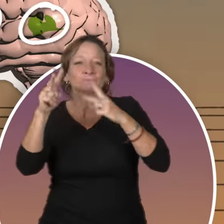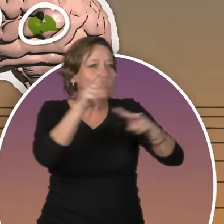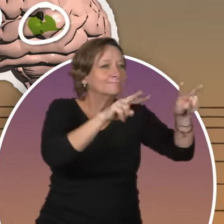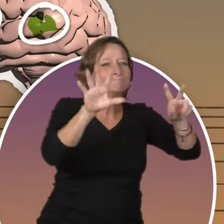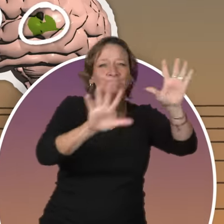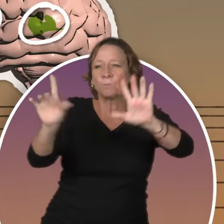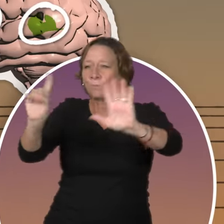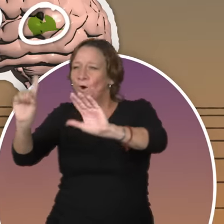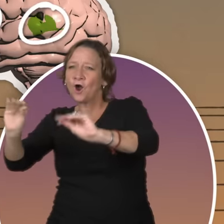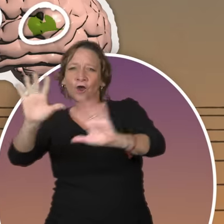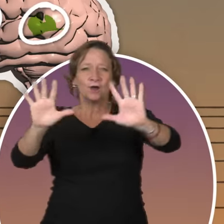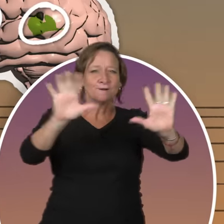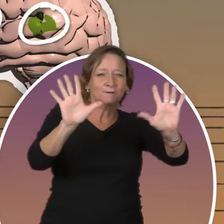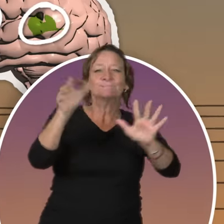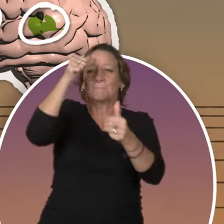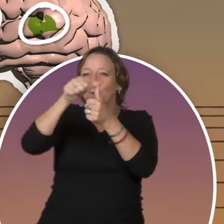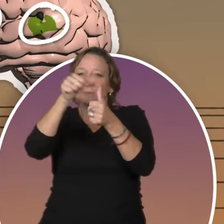like giving directions or remembering faces.